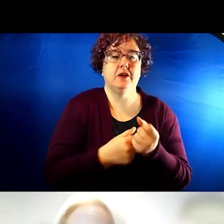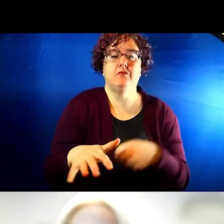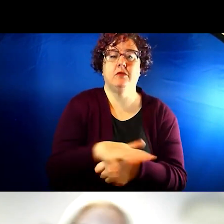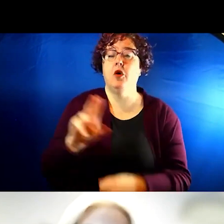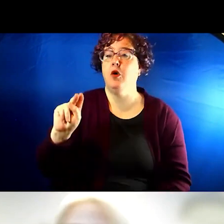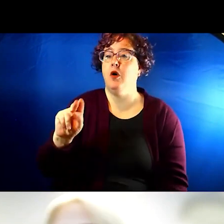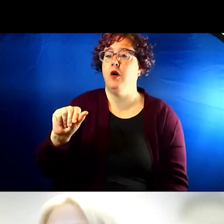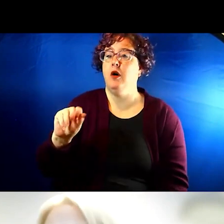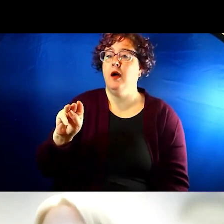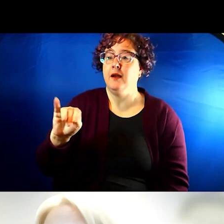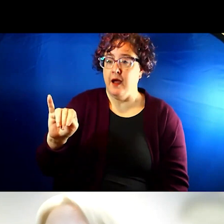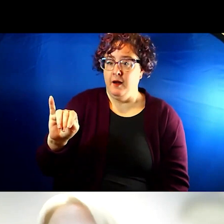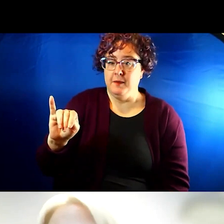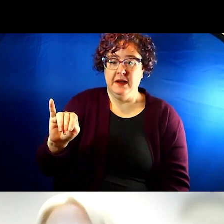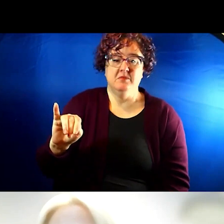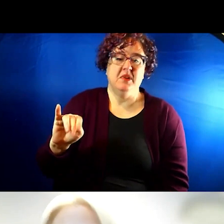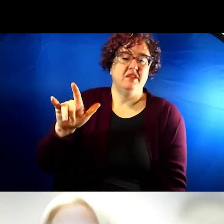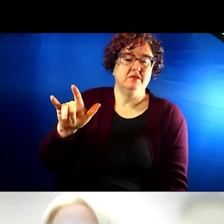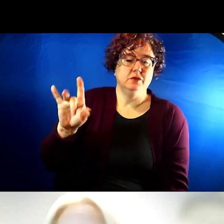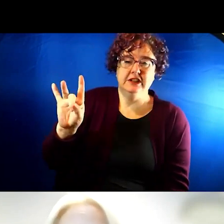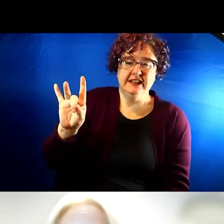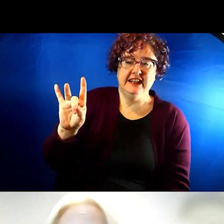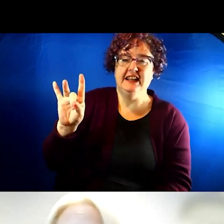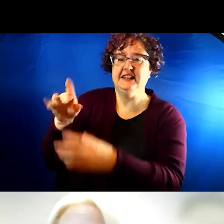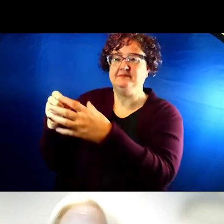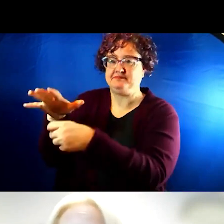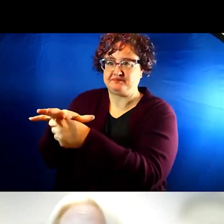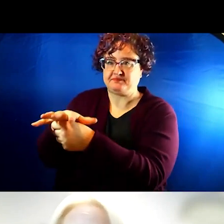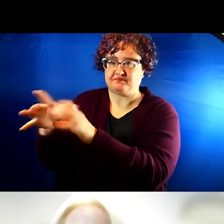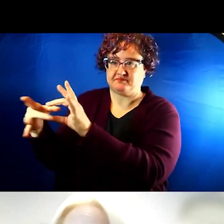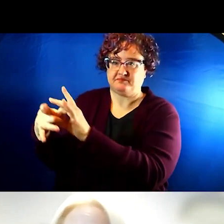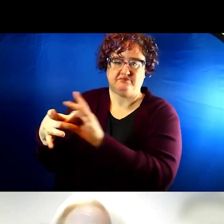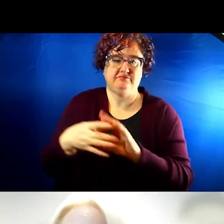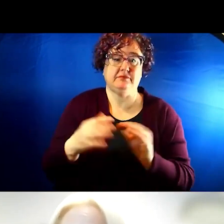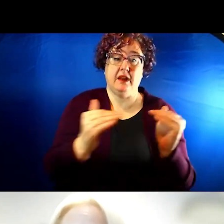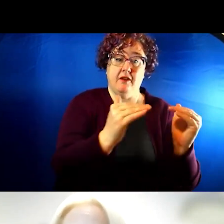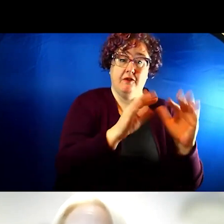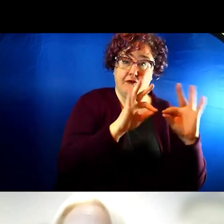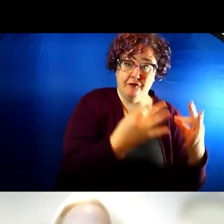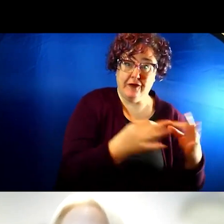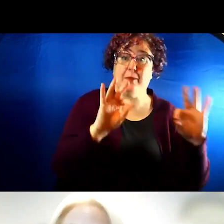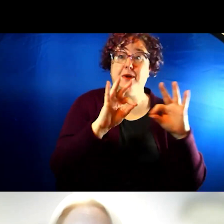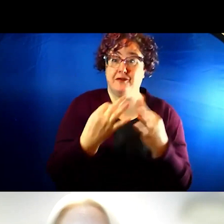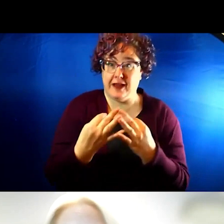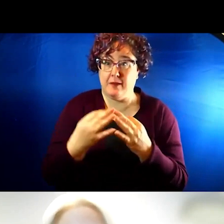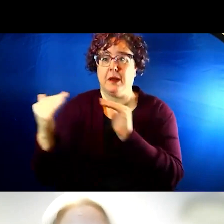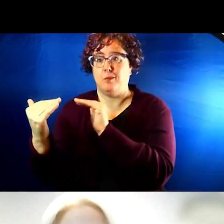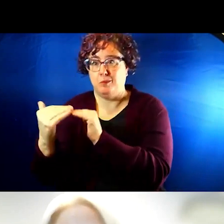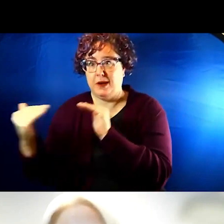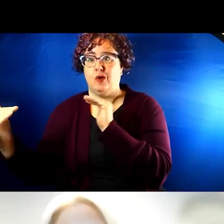THEY DO PEER TO PEER AND CIT.